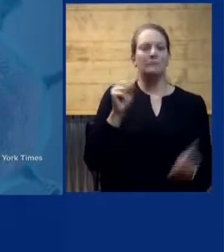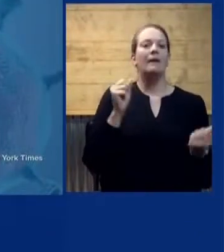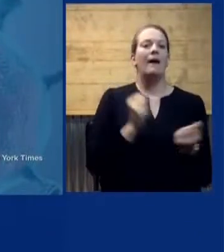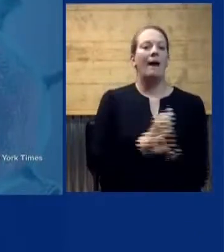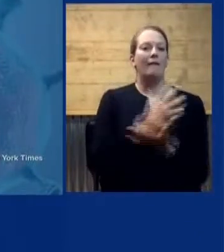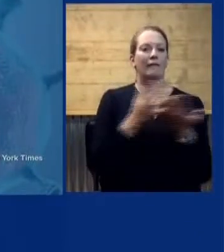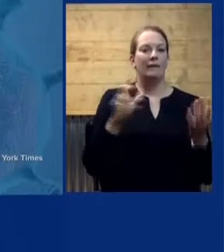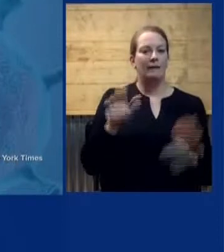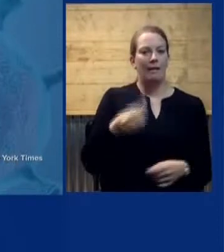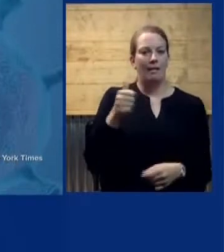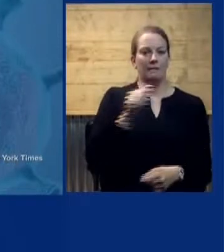NUMBERS CHANGE QUICKLY.